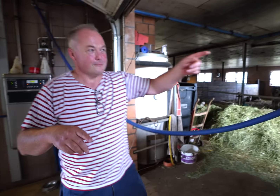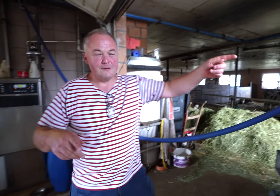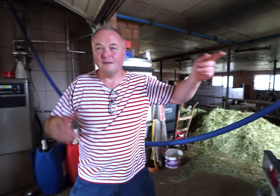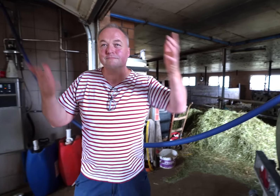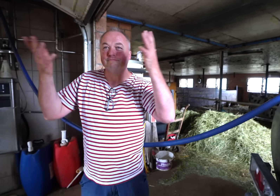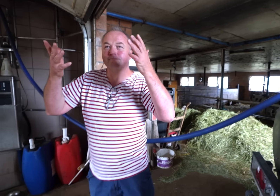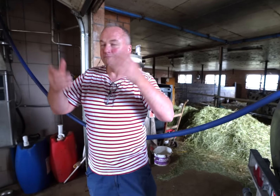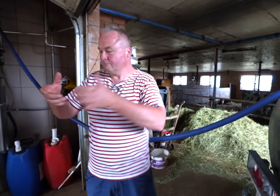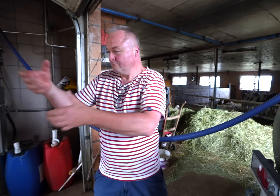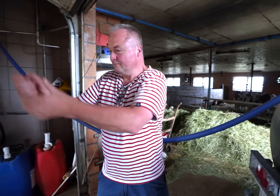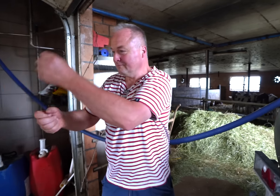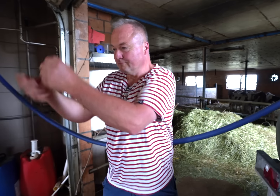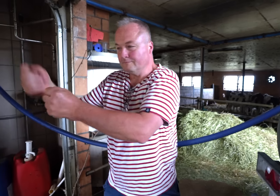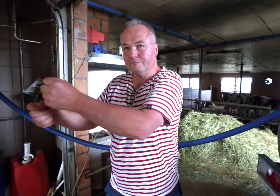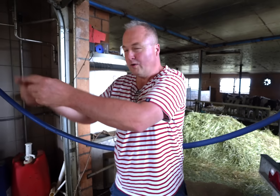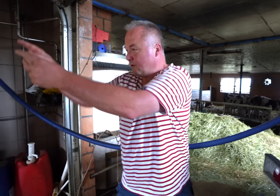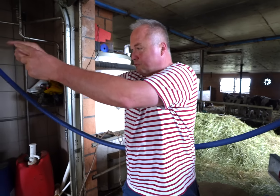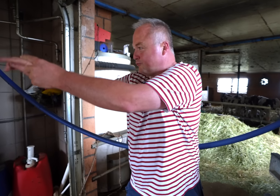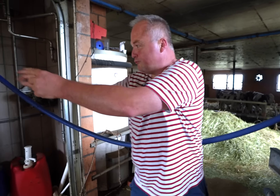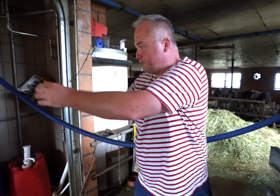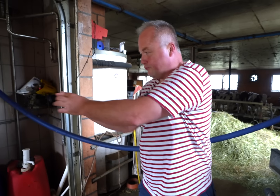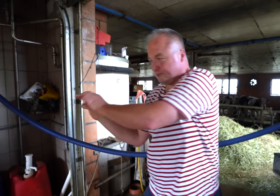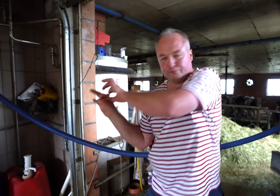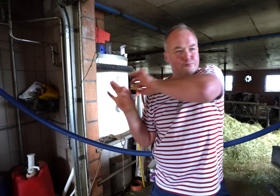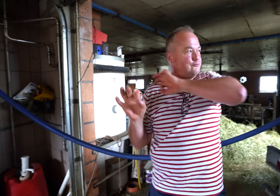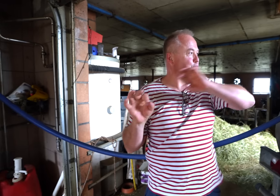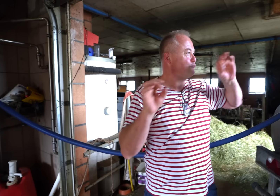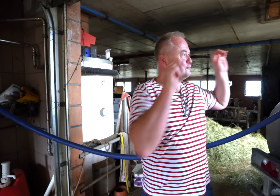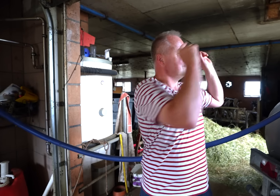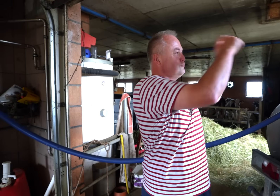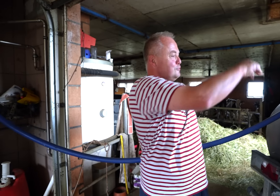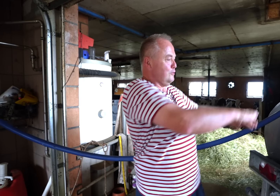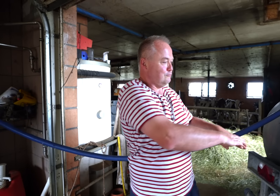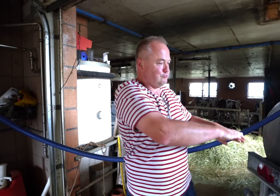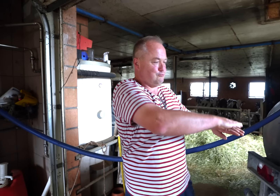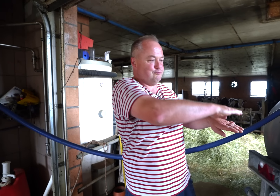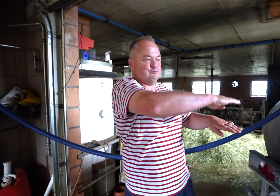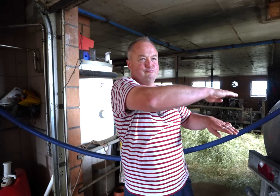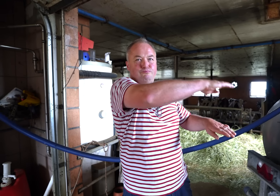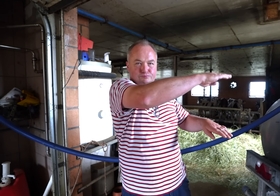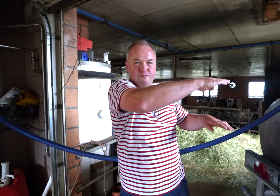All of the milk we collect is stored here,